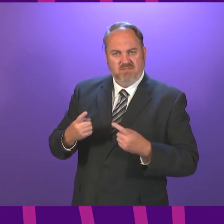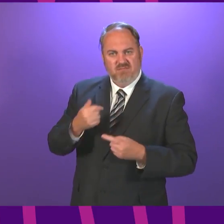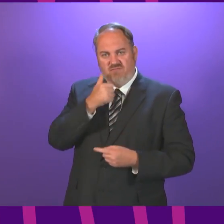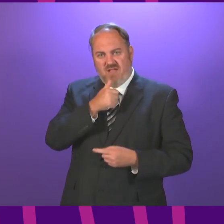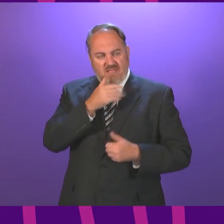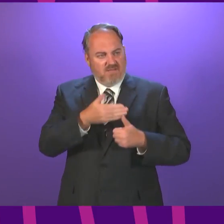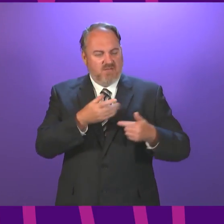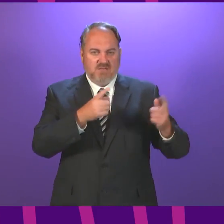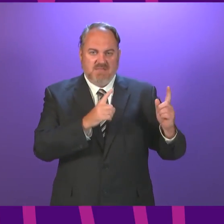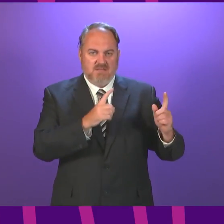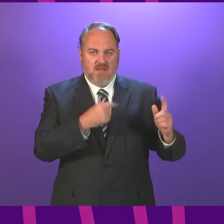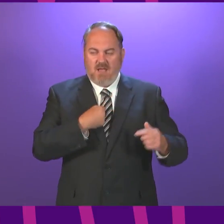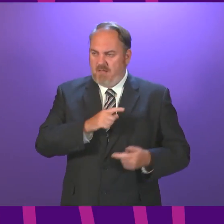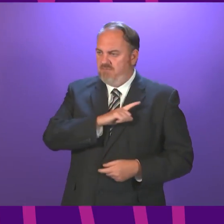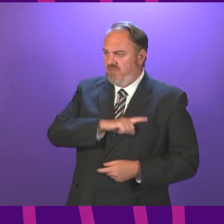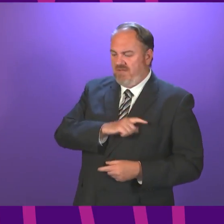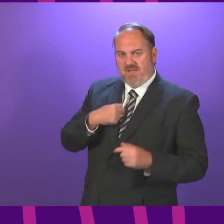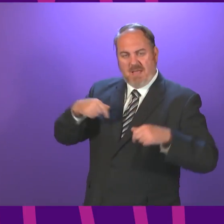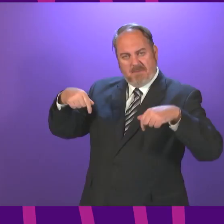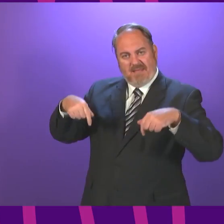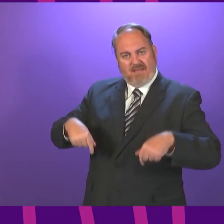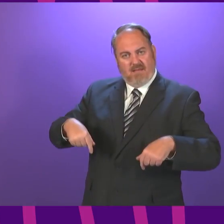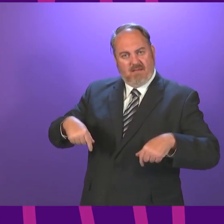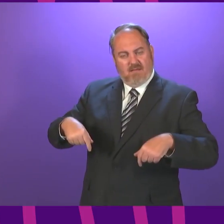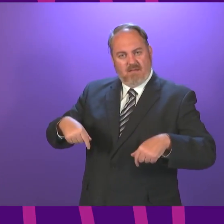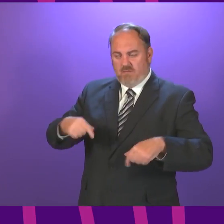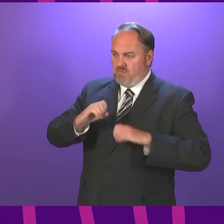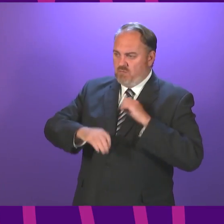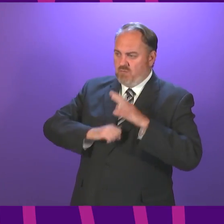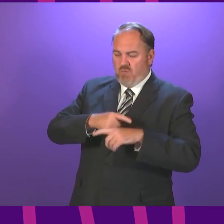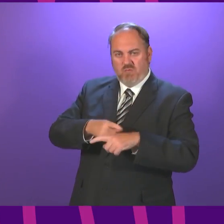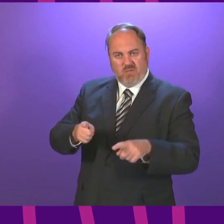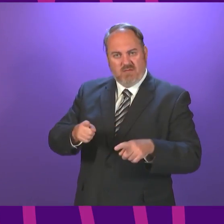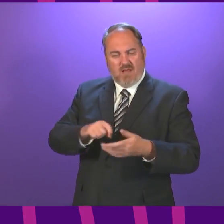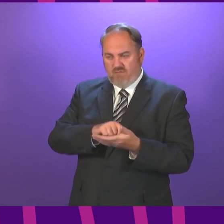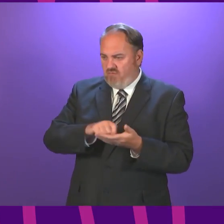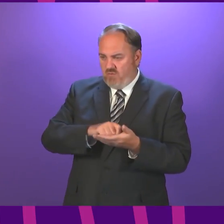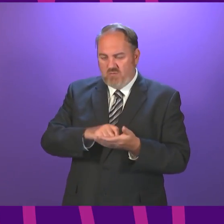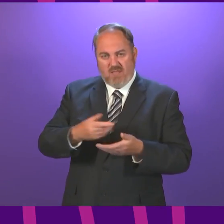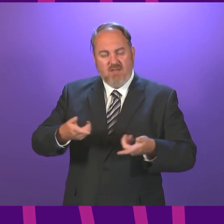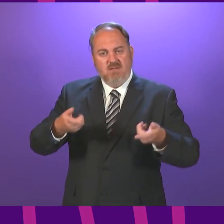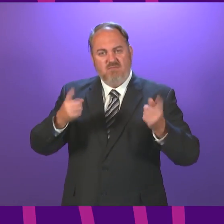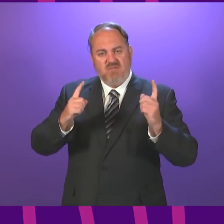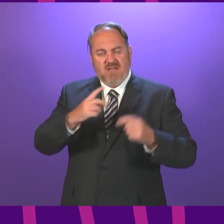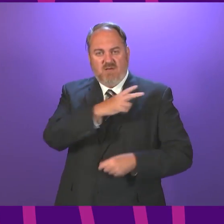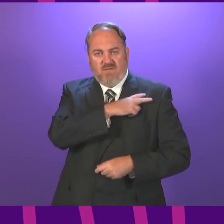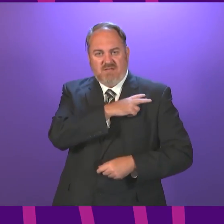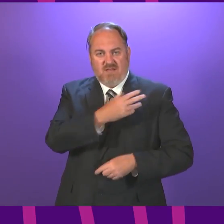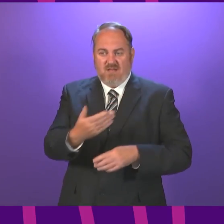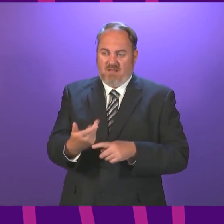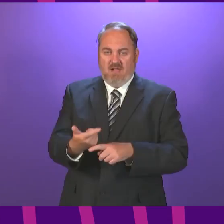opportunity to do so. I wrote to the Presiding Officer before recess and last week to ensure